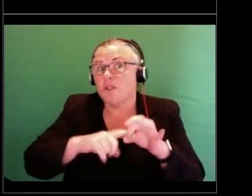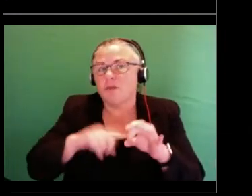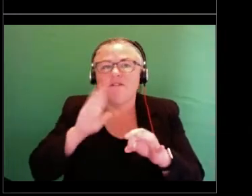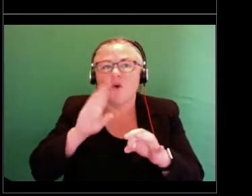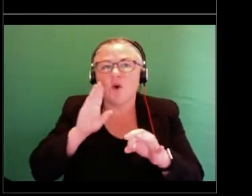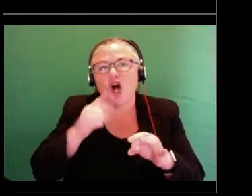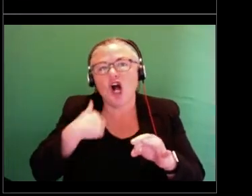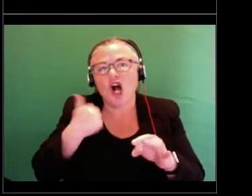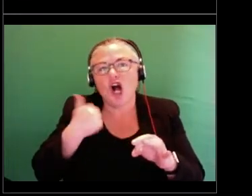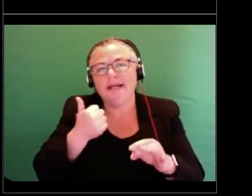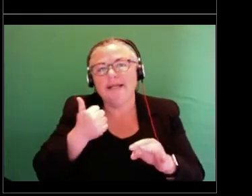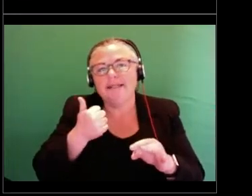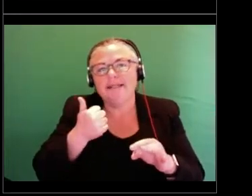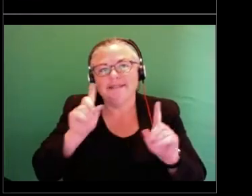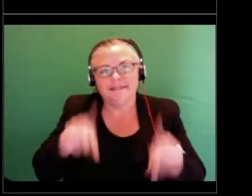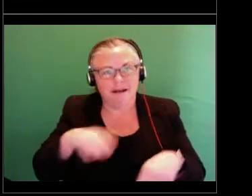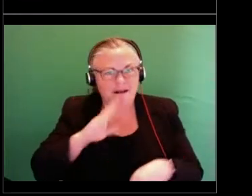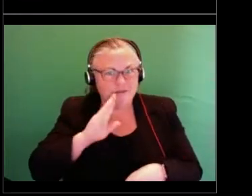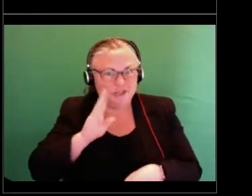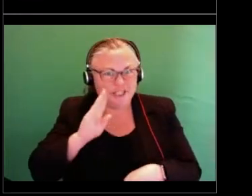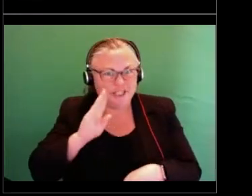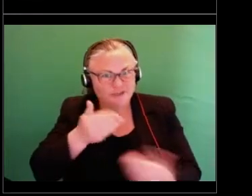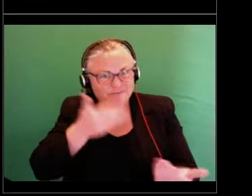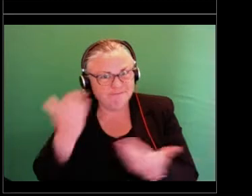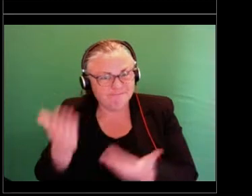so we will be covering that today.